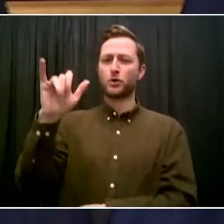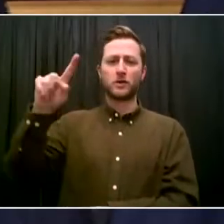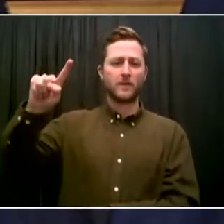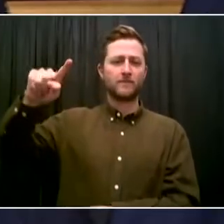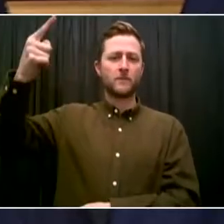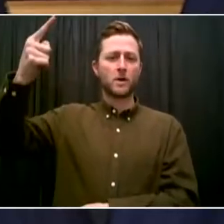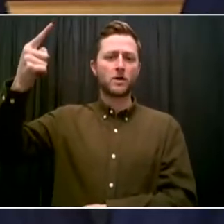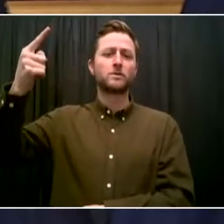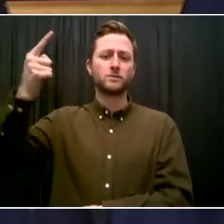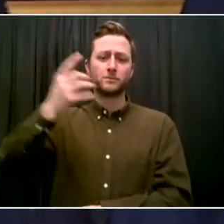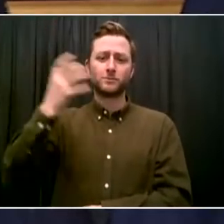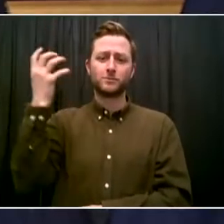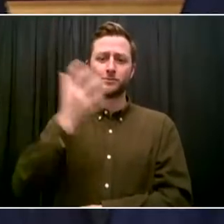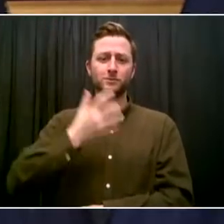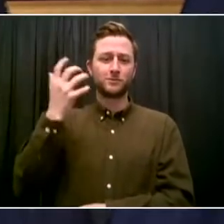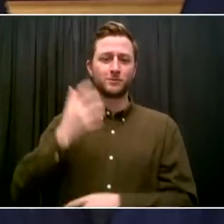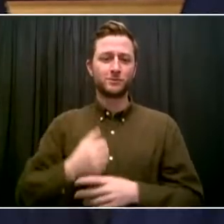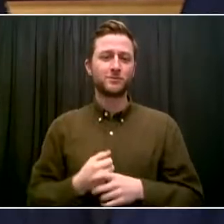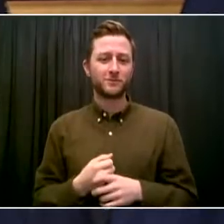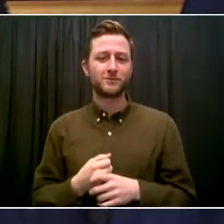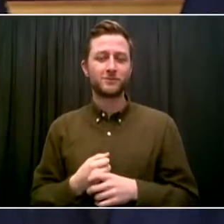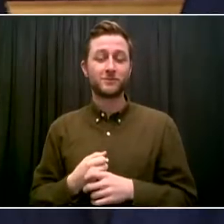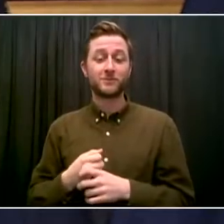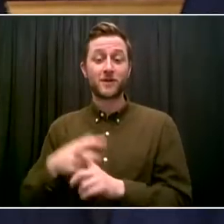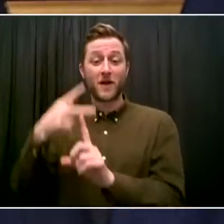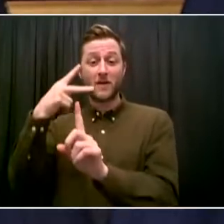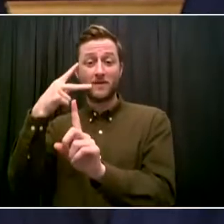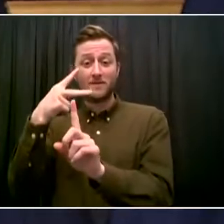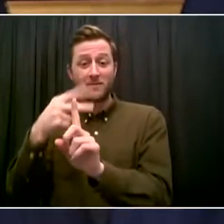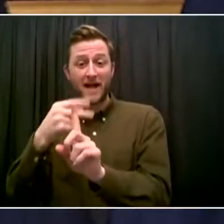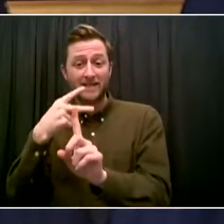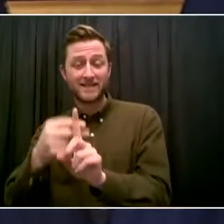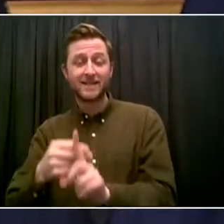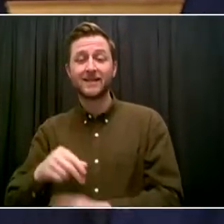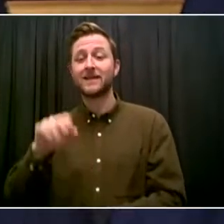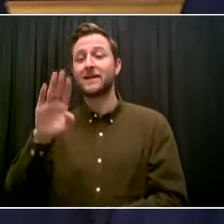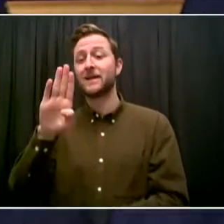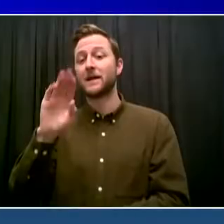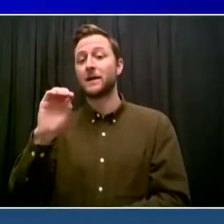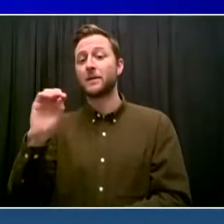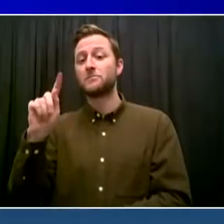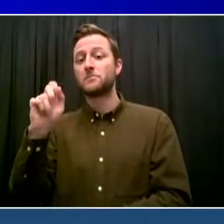RATES INTH E NATNIO. CBEAUSE OF OUR WORK, WE